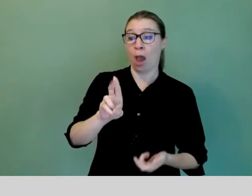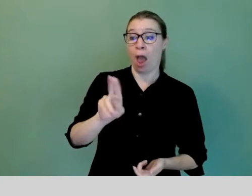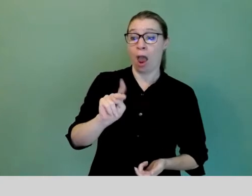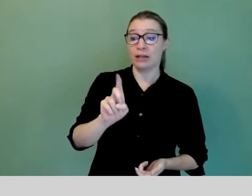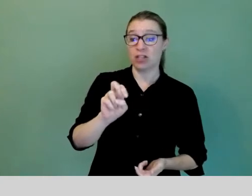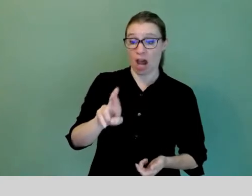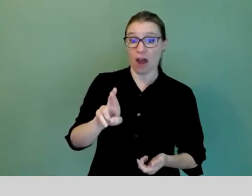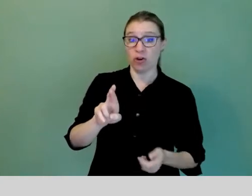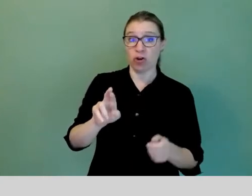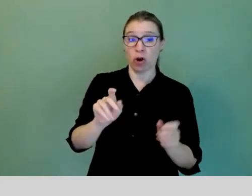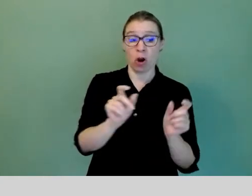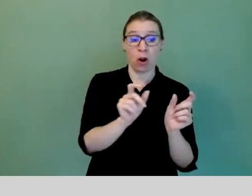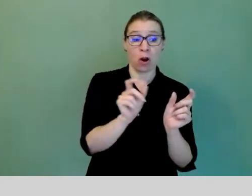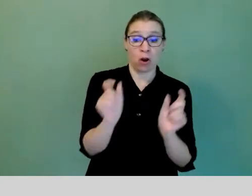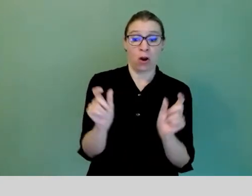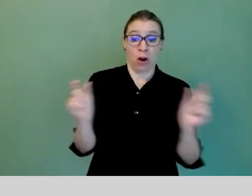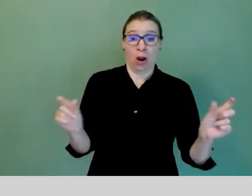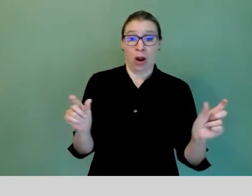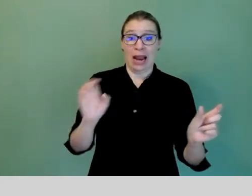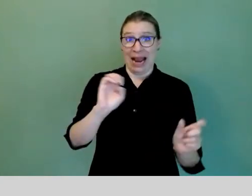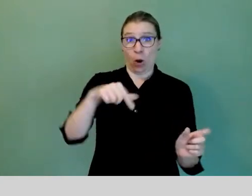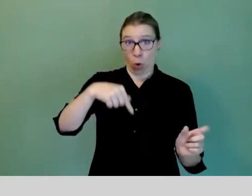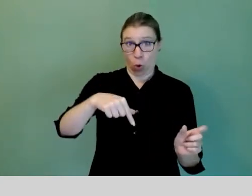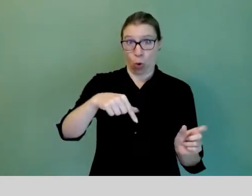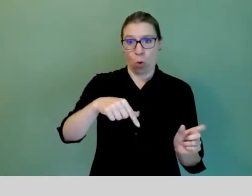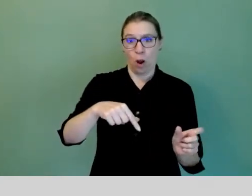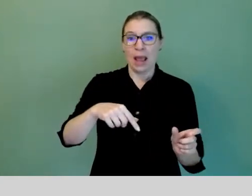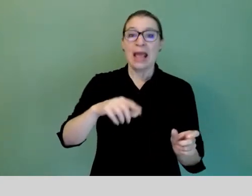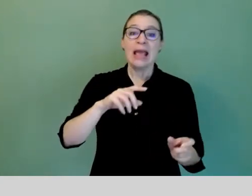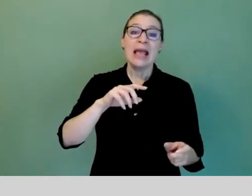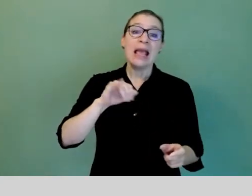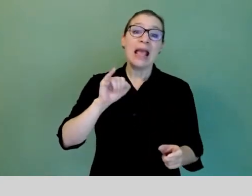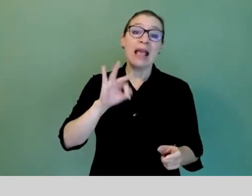then return True because it's True-ish.